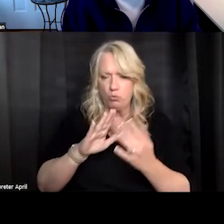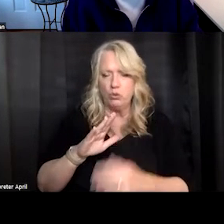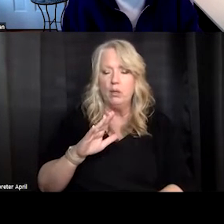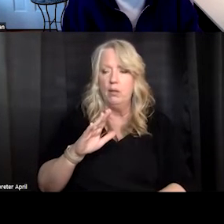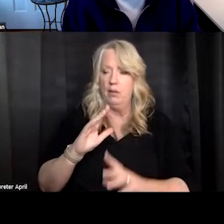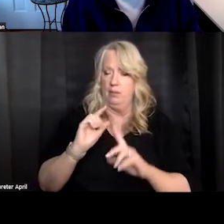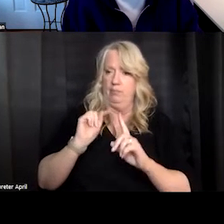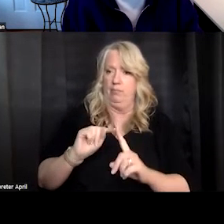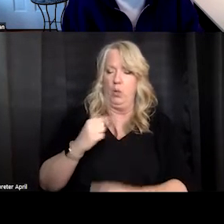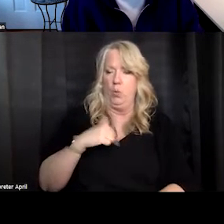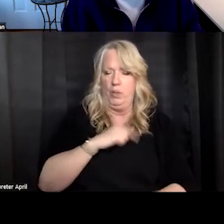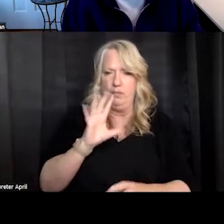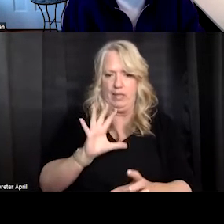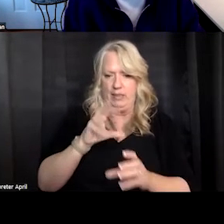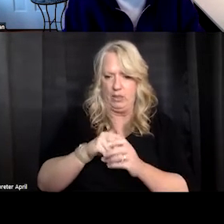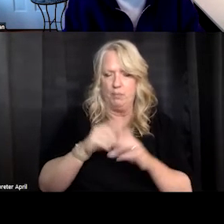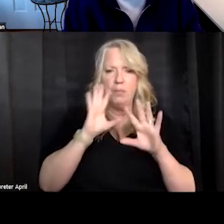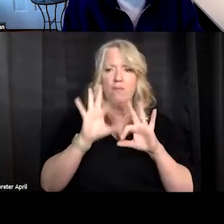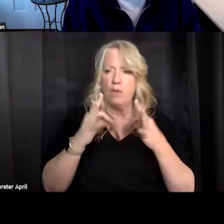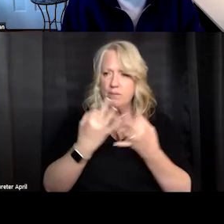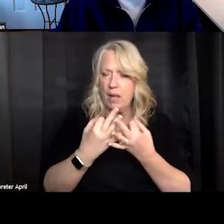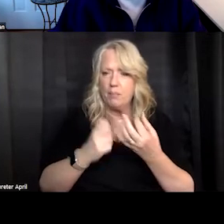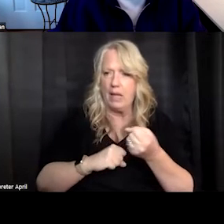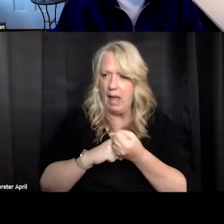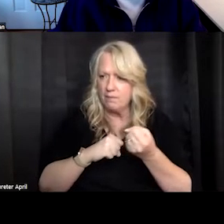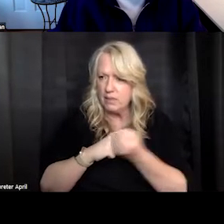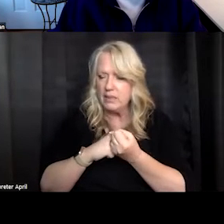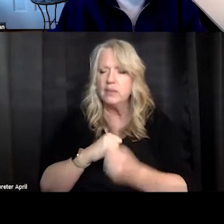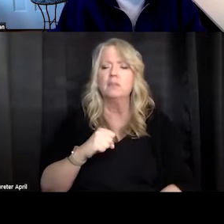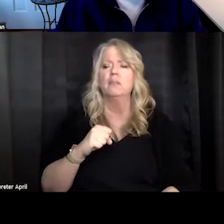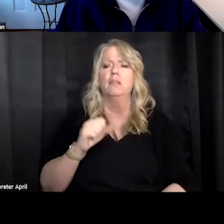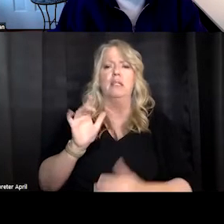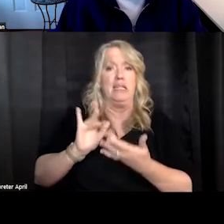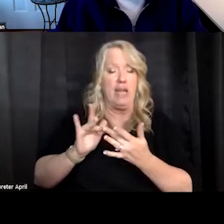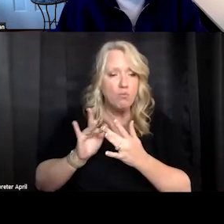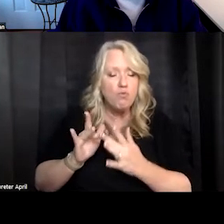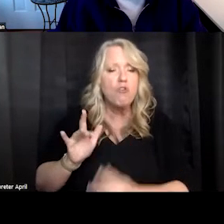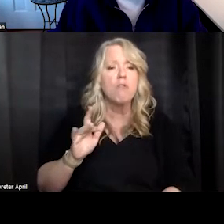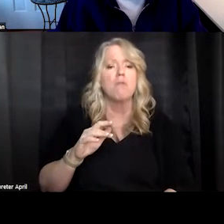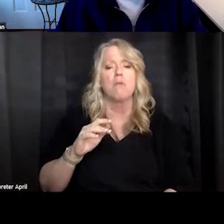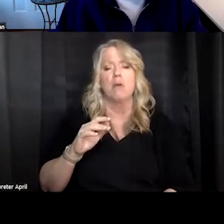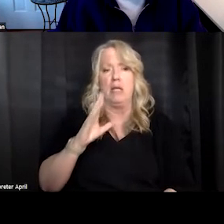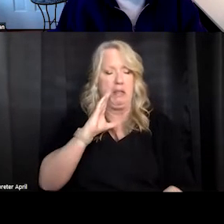. OUR TEAM HAS TAKEN VERY MUCH OF A LEARNING APREACH . SPECIFICALLY, WE HAVE ENGAGED THE FAMILY